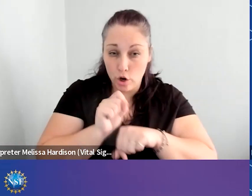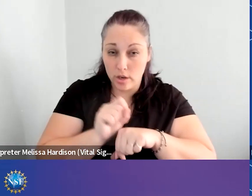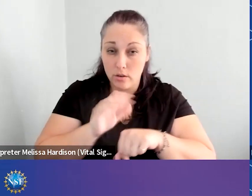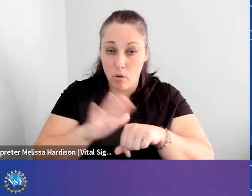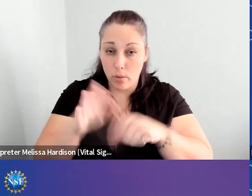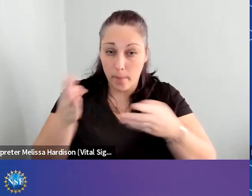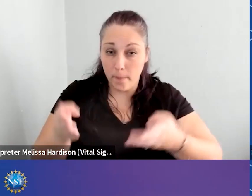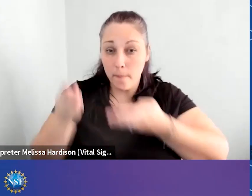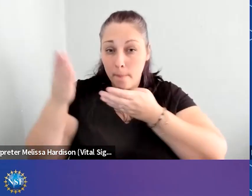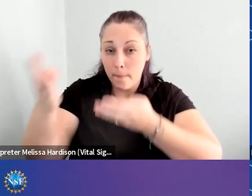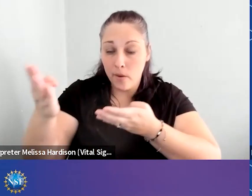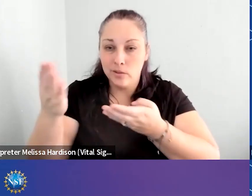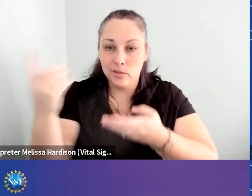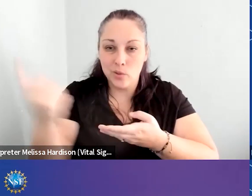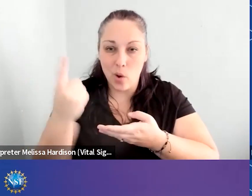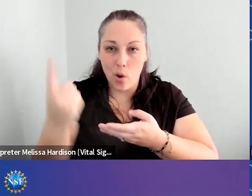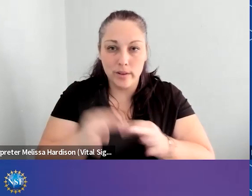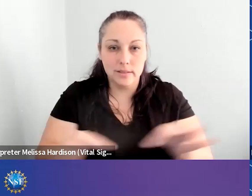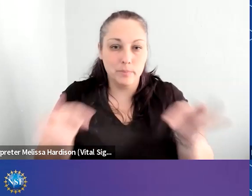that you are looking at the most recent solicitation.